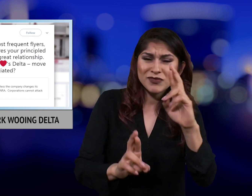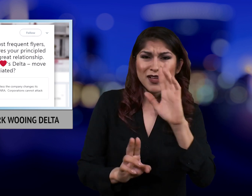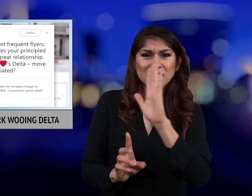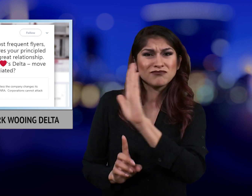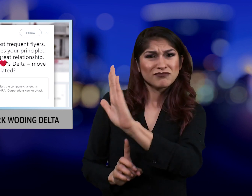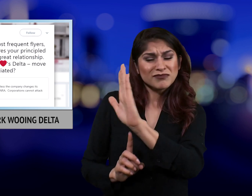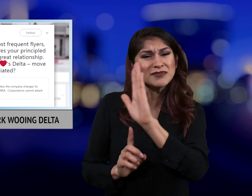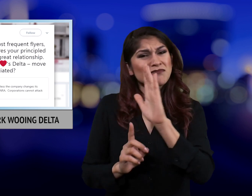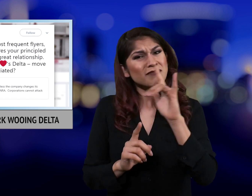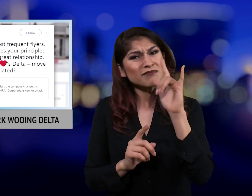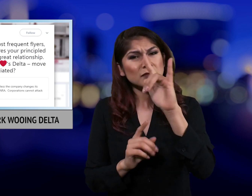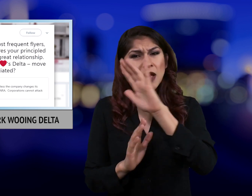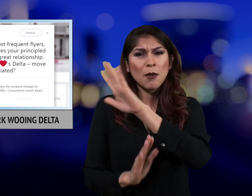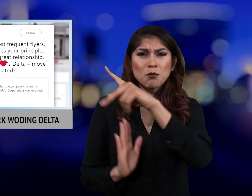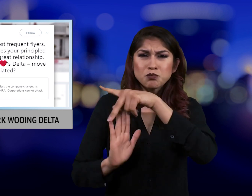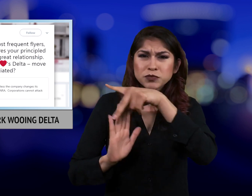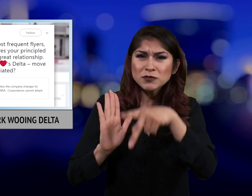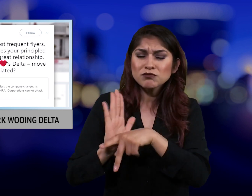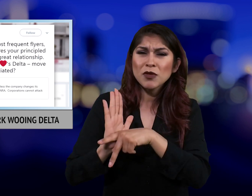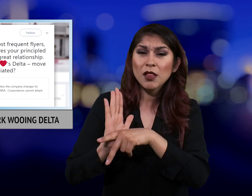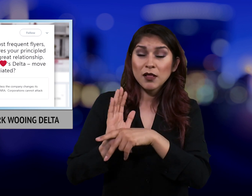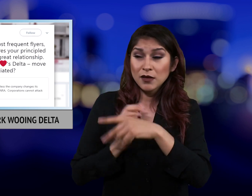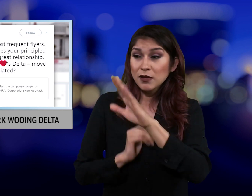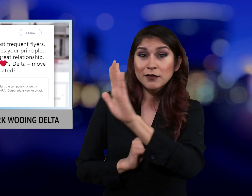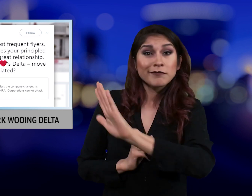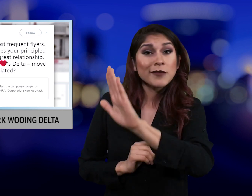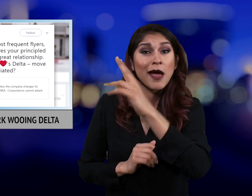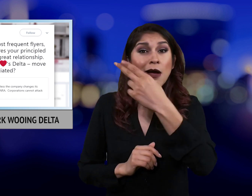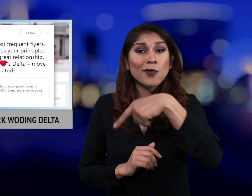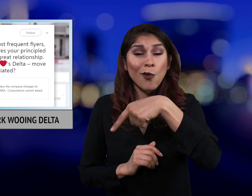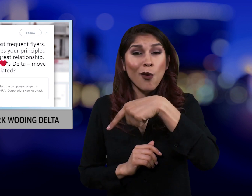know that the NYLG admires your principled stance.